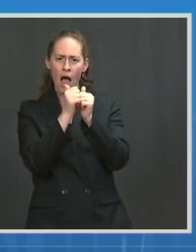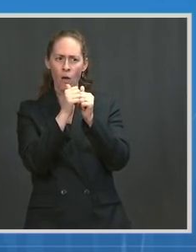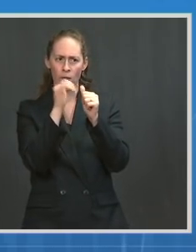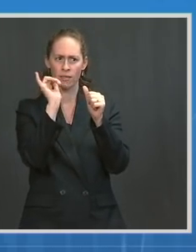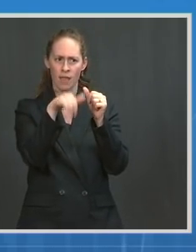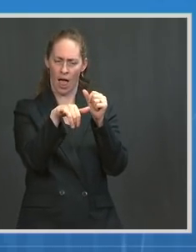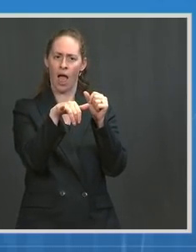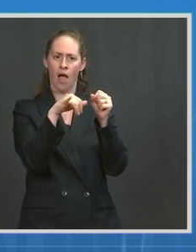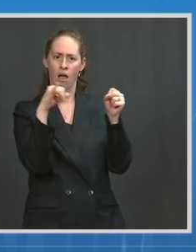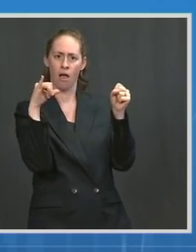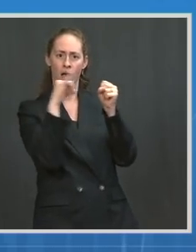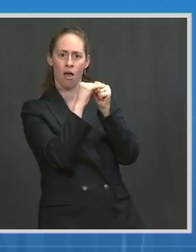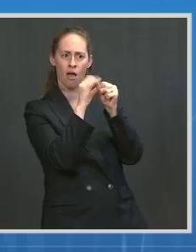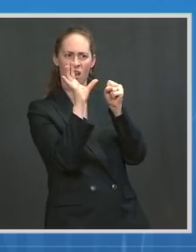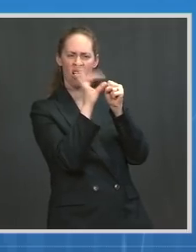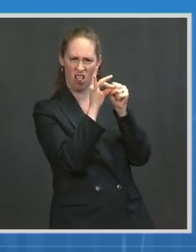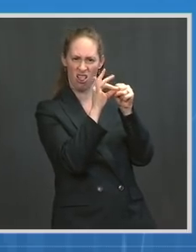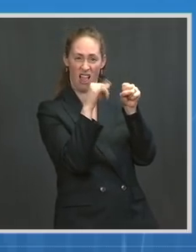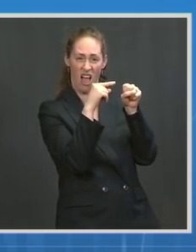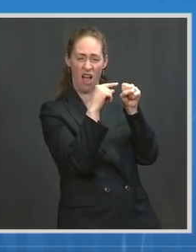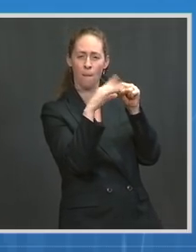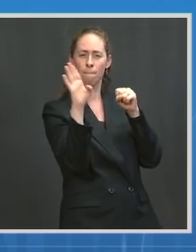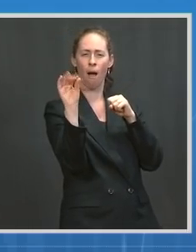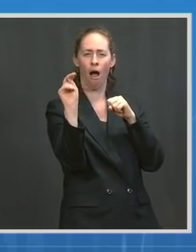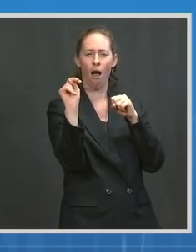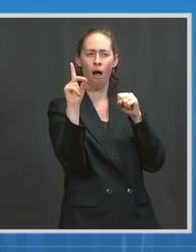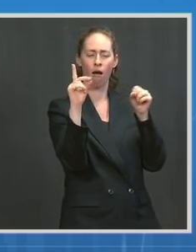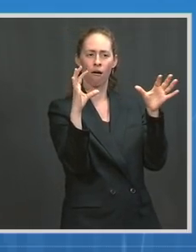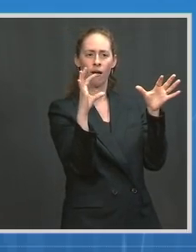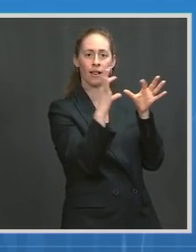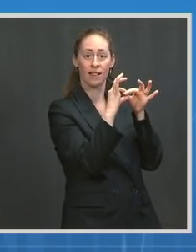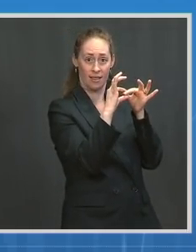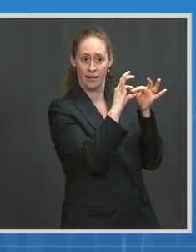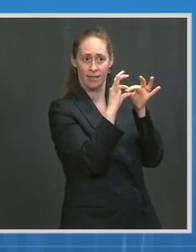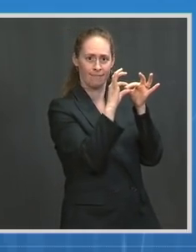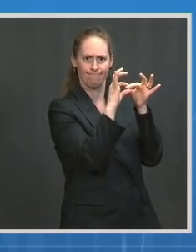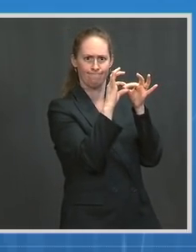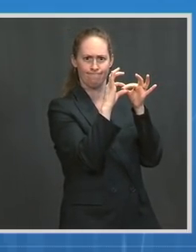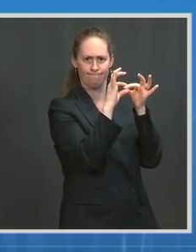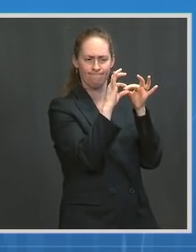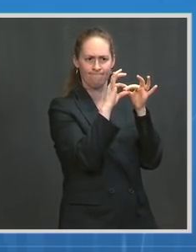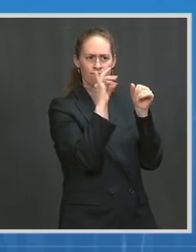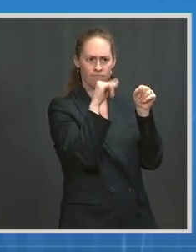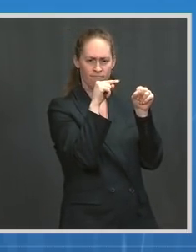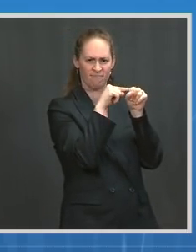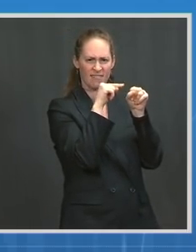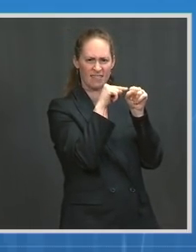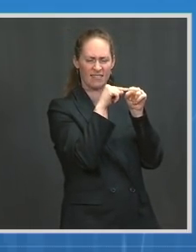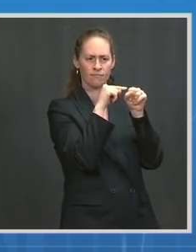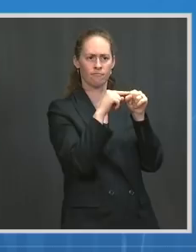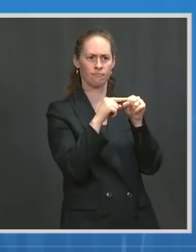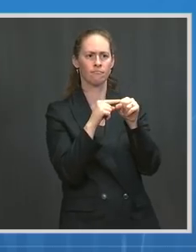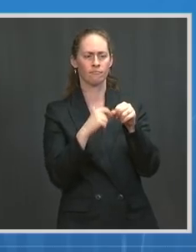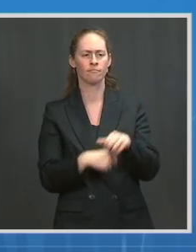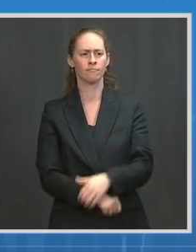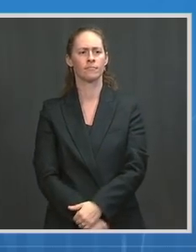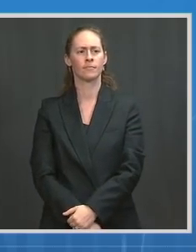makes multiple human and bat coronaviruses highly vulnerable to cross-neutralizing antibodies.